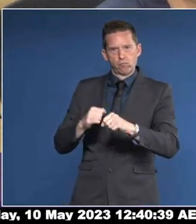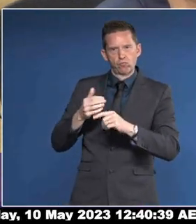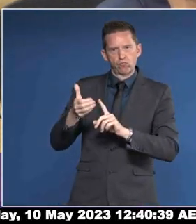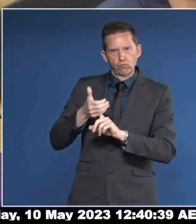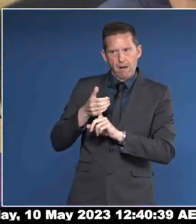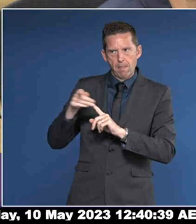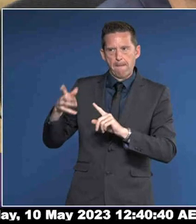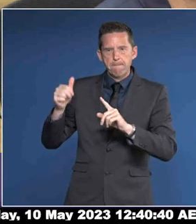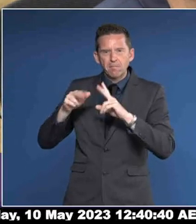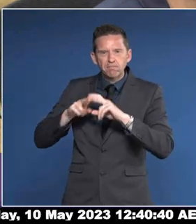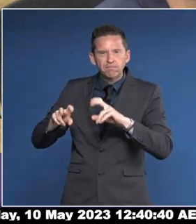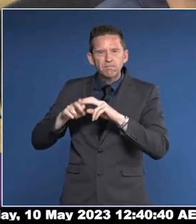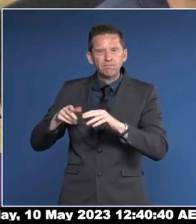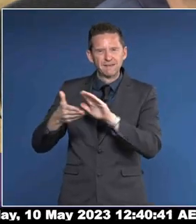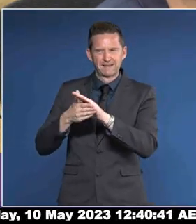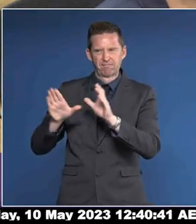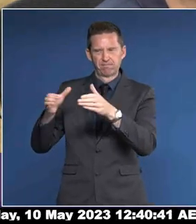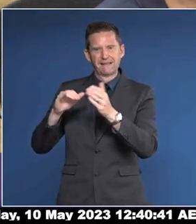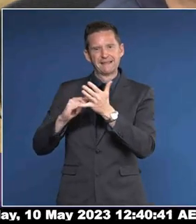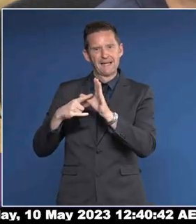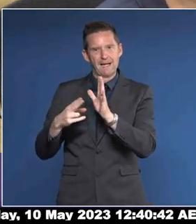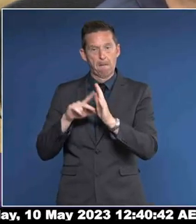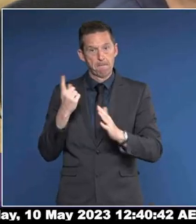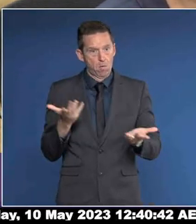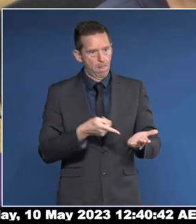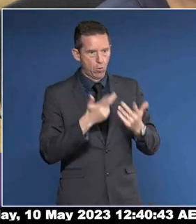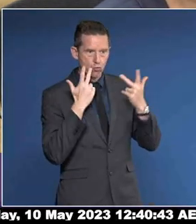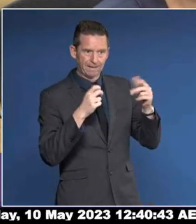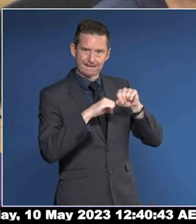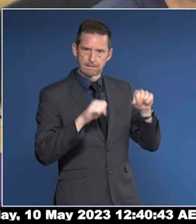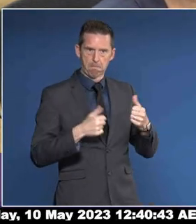action is taken. This is an example of the system working well. Do you agree with that?